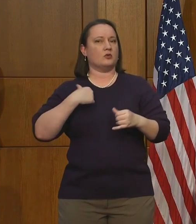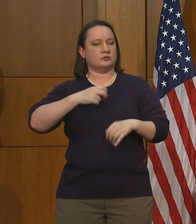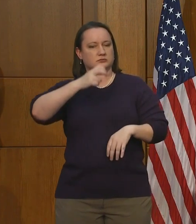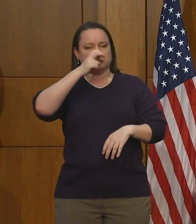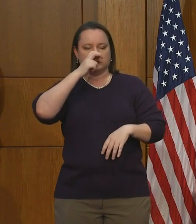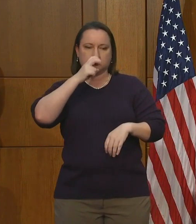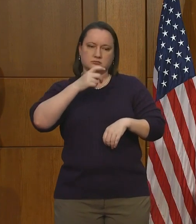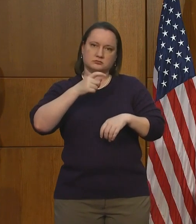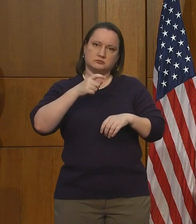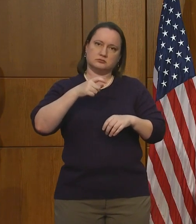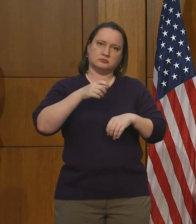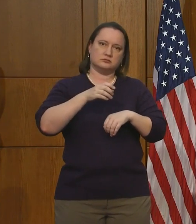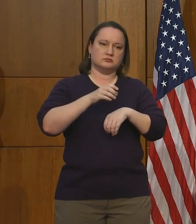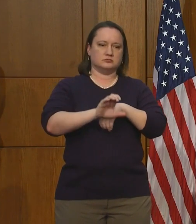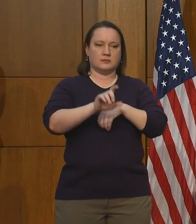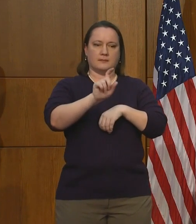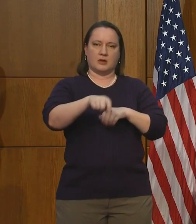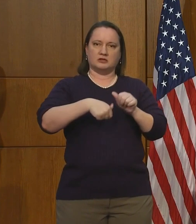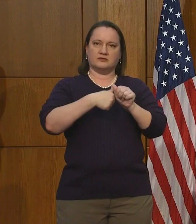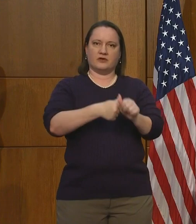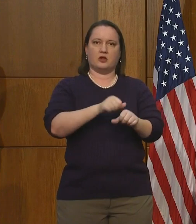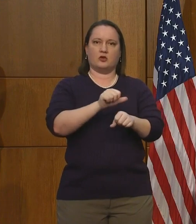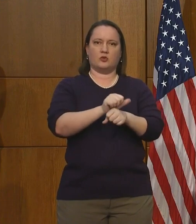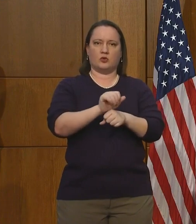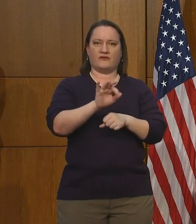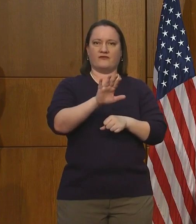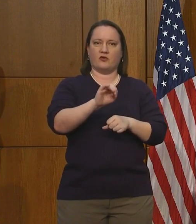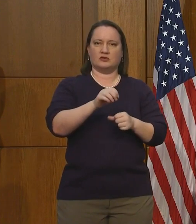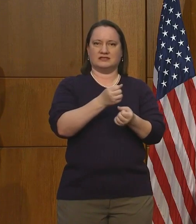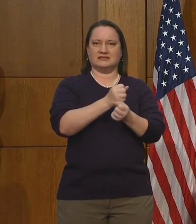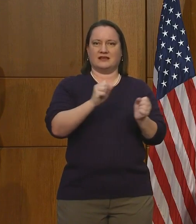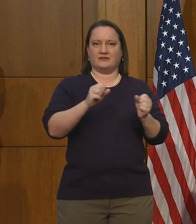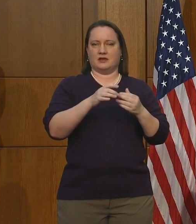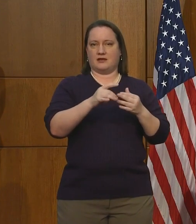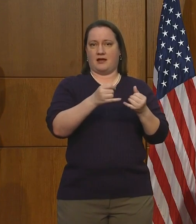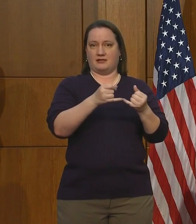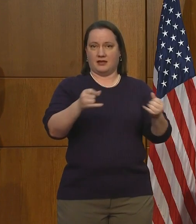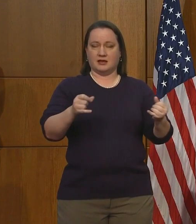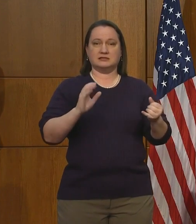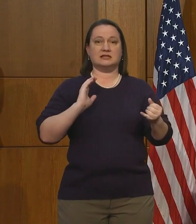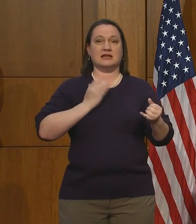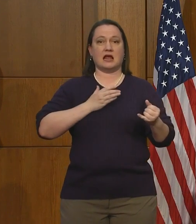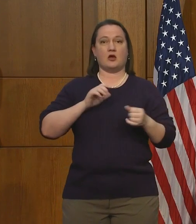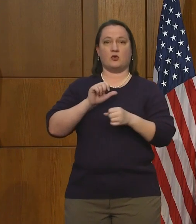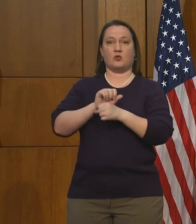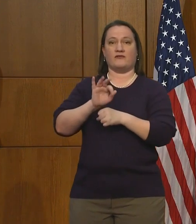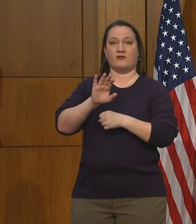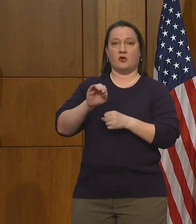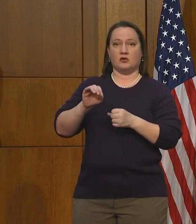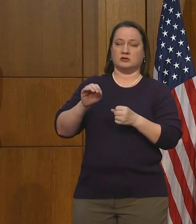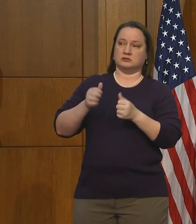ENFORCING THE WORKFORCE SAFETY GUIDELINES I'VE ALSO DIRECTED